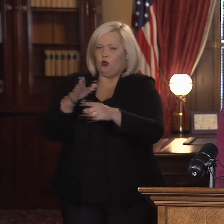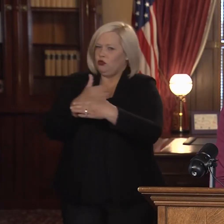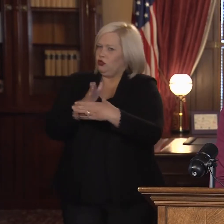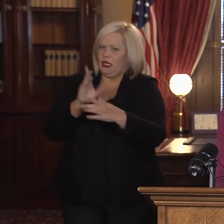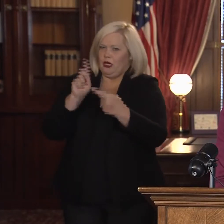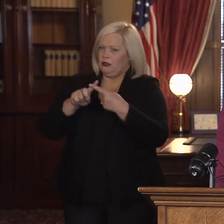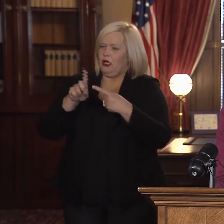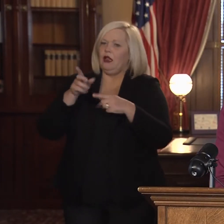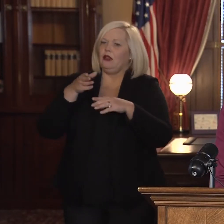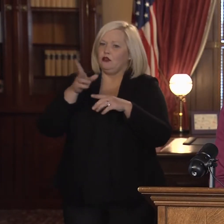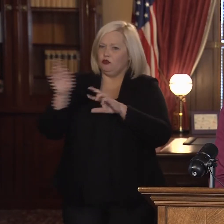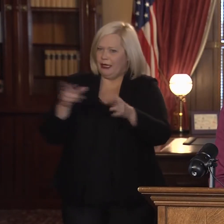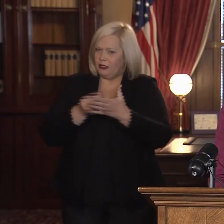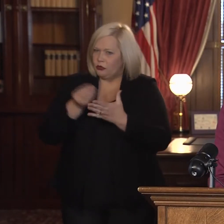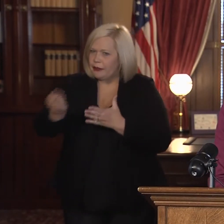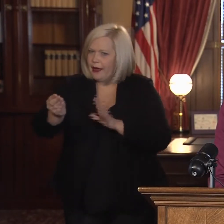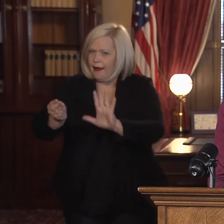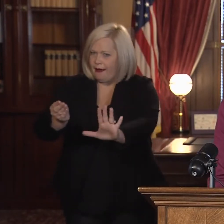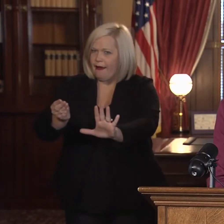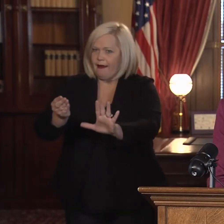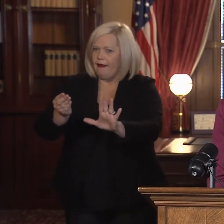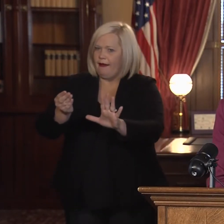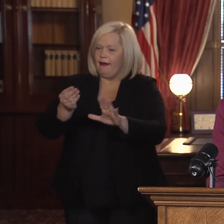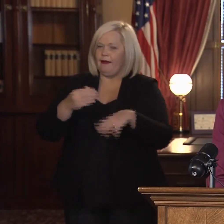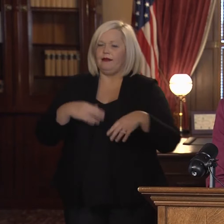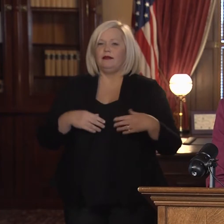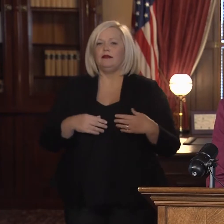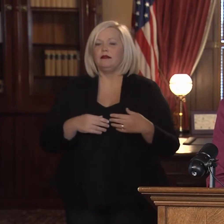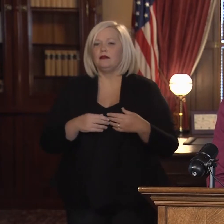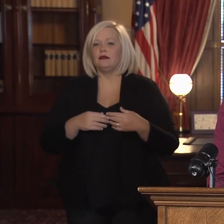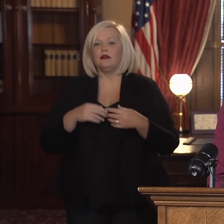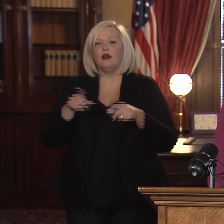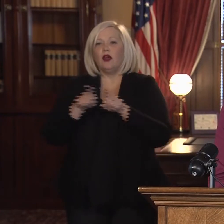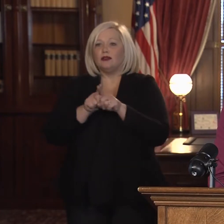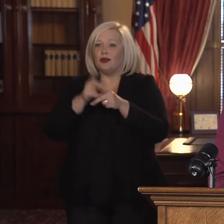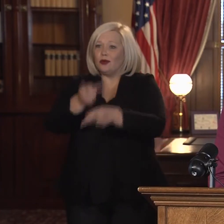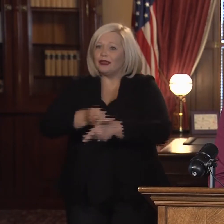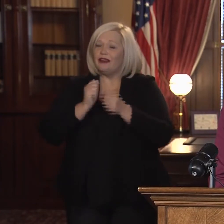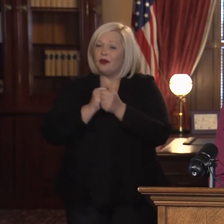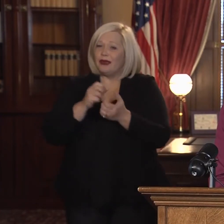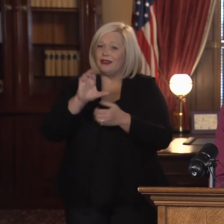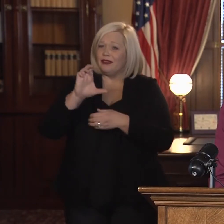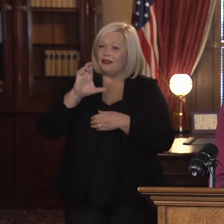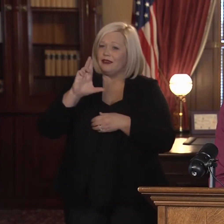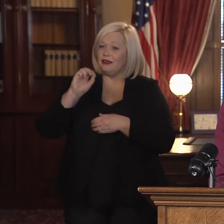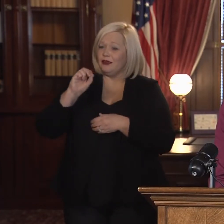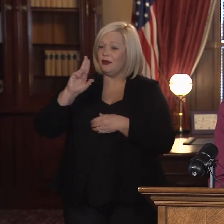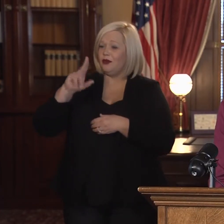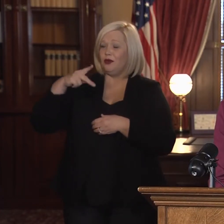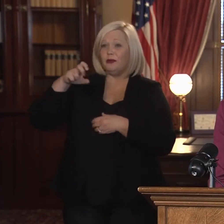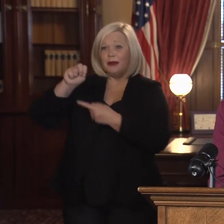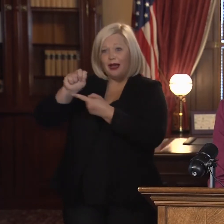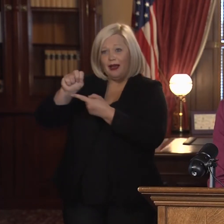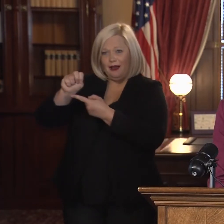AND THEY MIGHT ACTUALLY BE TRYING TO STEAL YOUR IDENTITY. SEARCH FOR COUPONS OR DISCOUNTS,